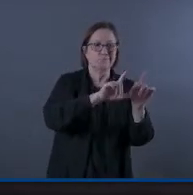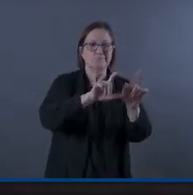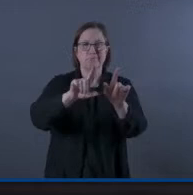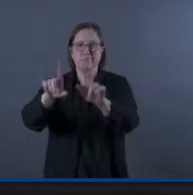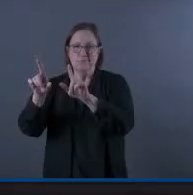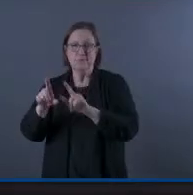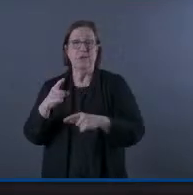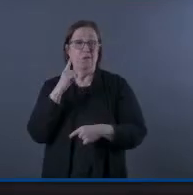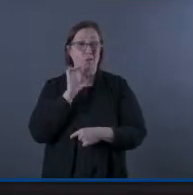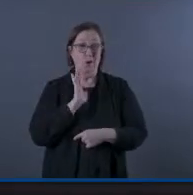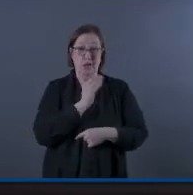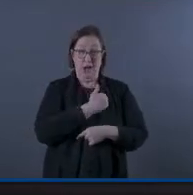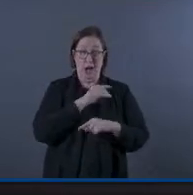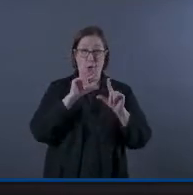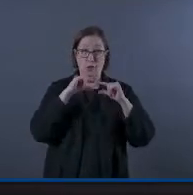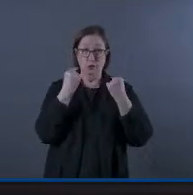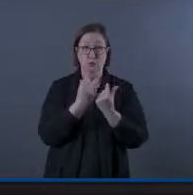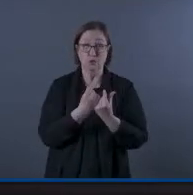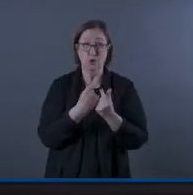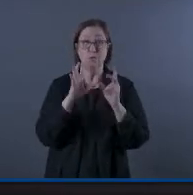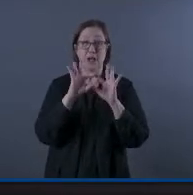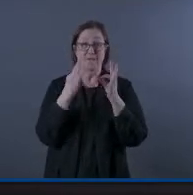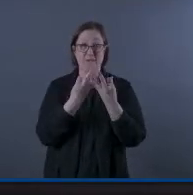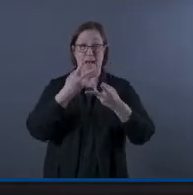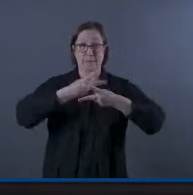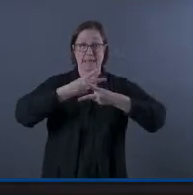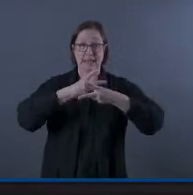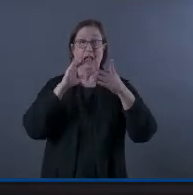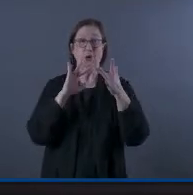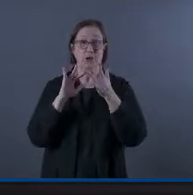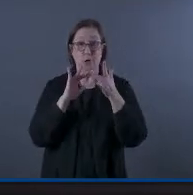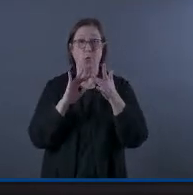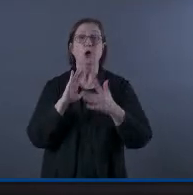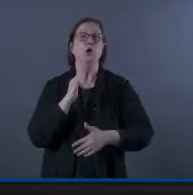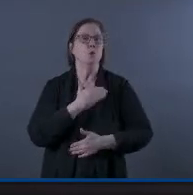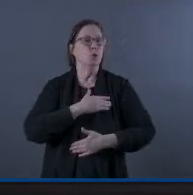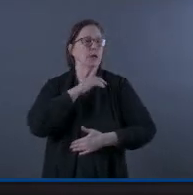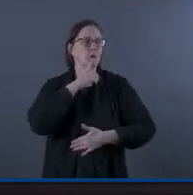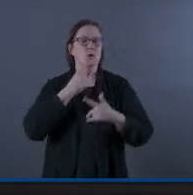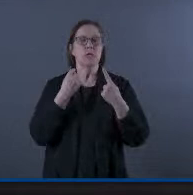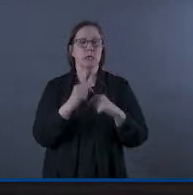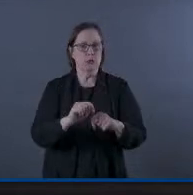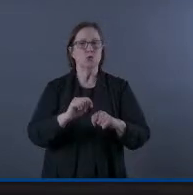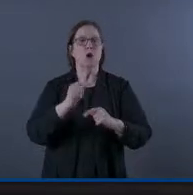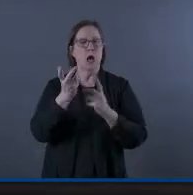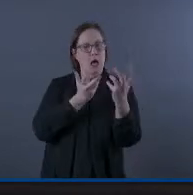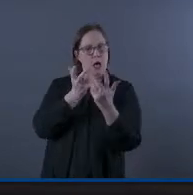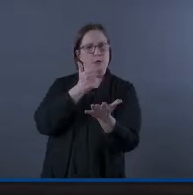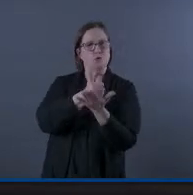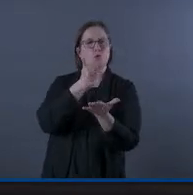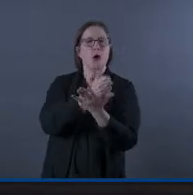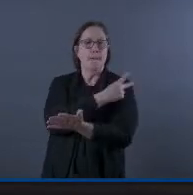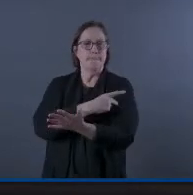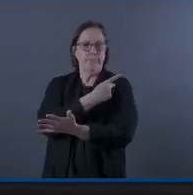we've certainly tried to work those patients in to get their second doses. The state has prioritized providing second doses